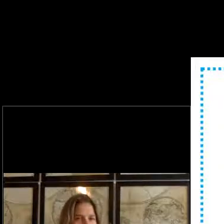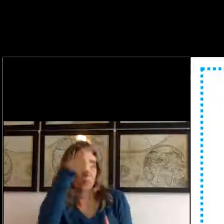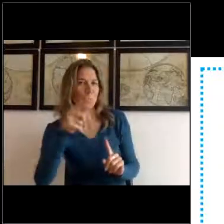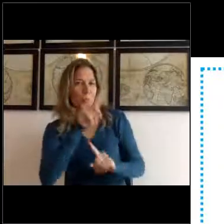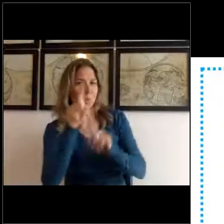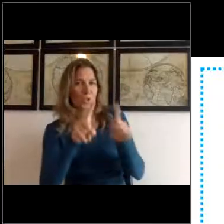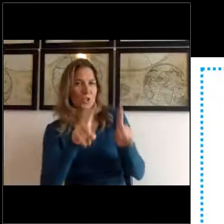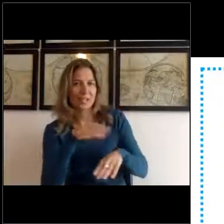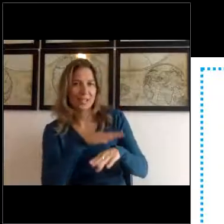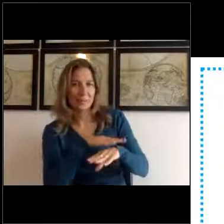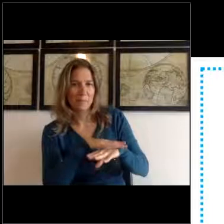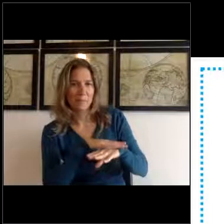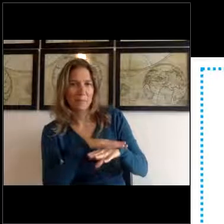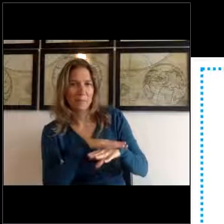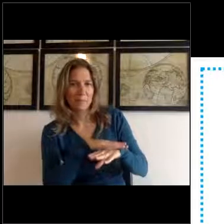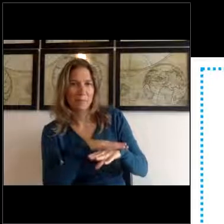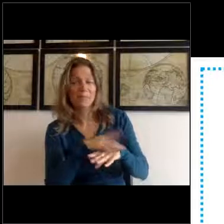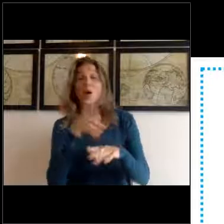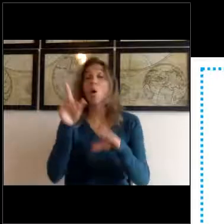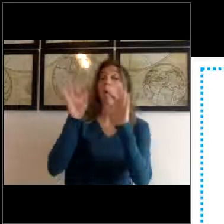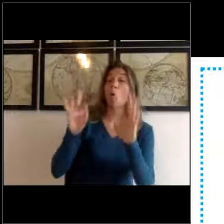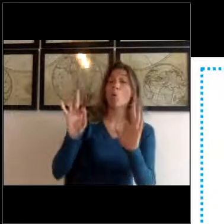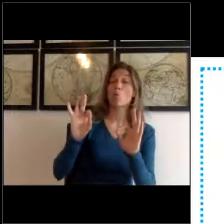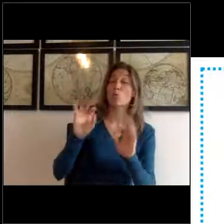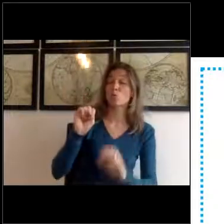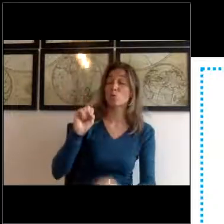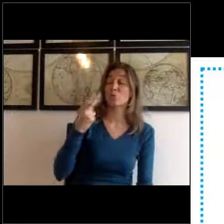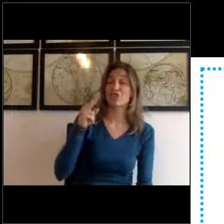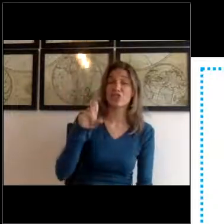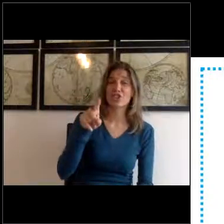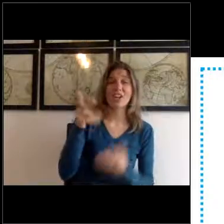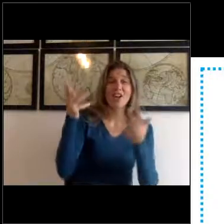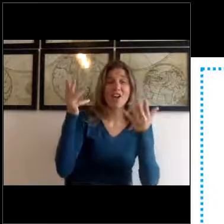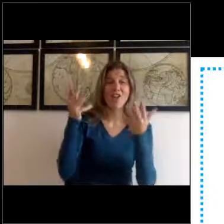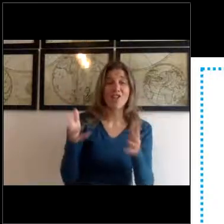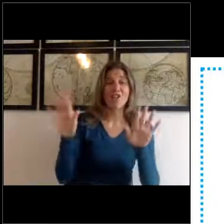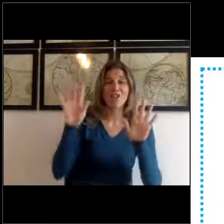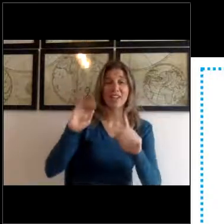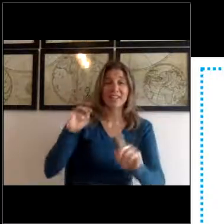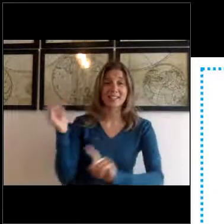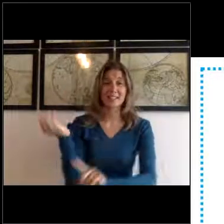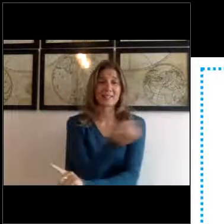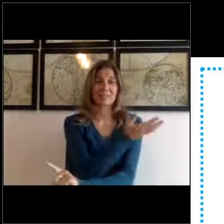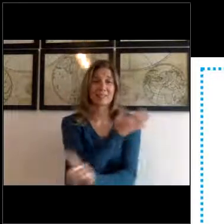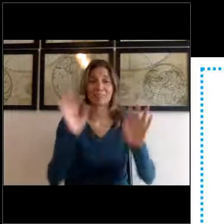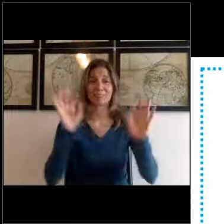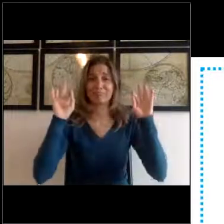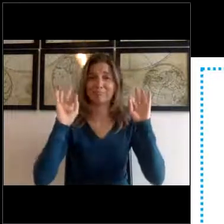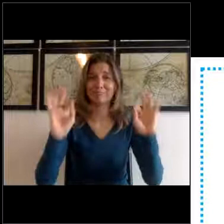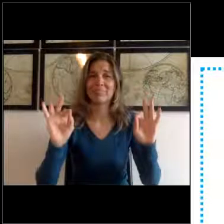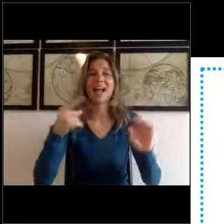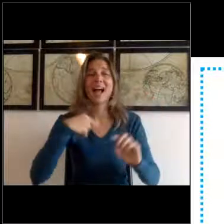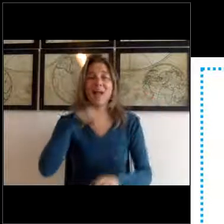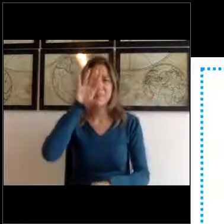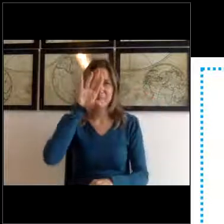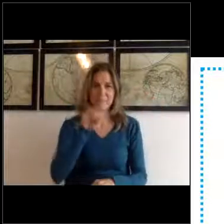You have your slides shared already so I'm going to switch myself off so people can focus on you while you're speaking.